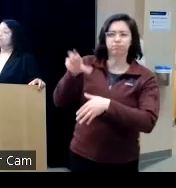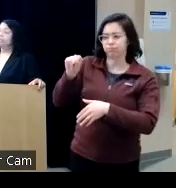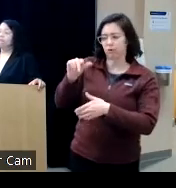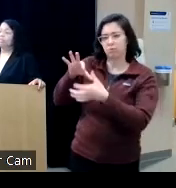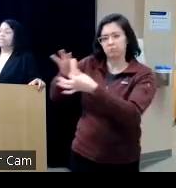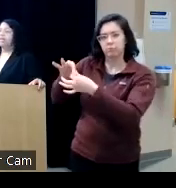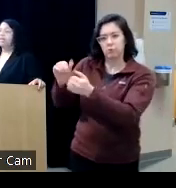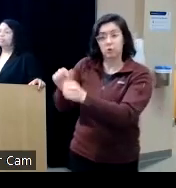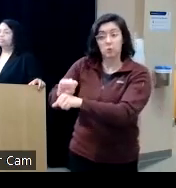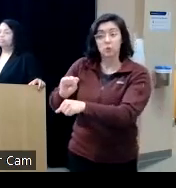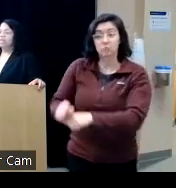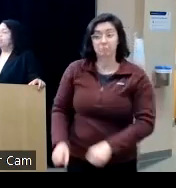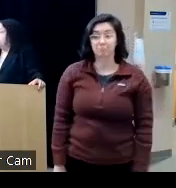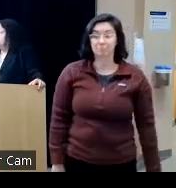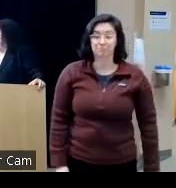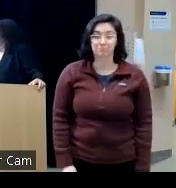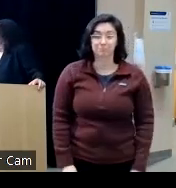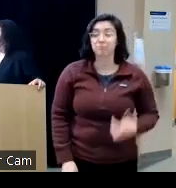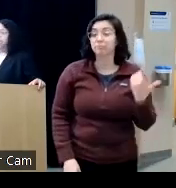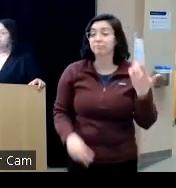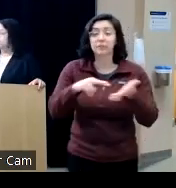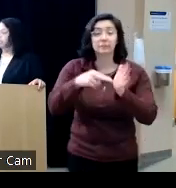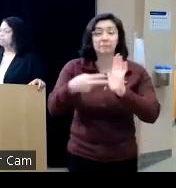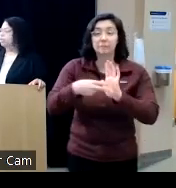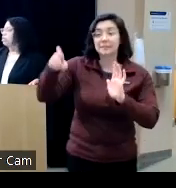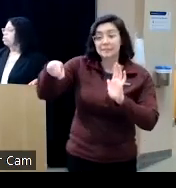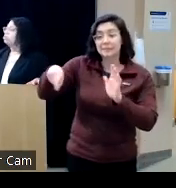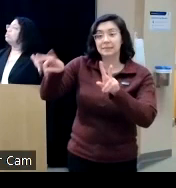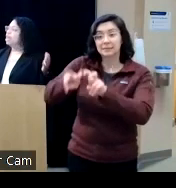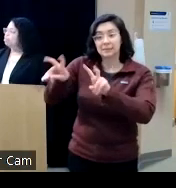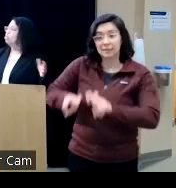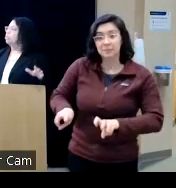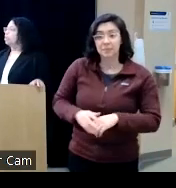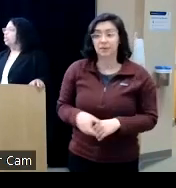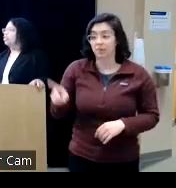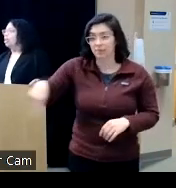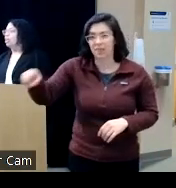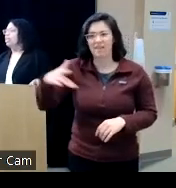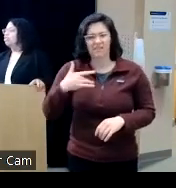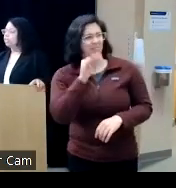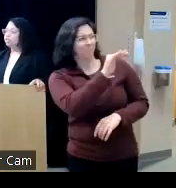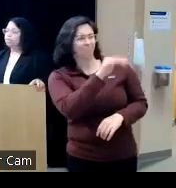how the work is going to be done This Could Be A needs assessment they may feel they need A needs